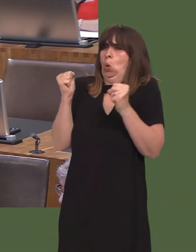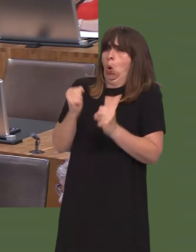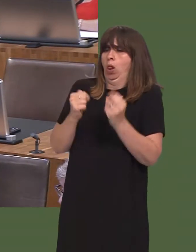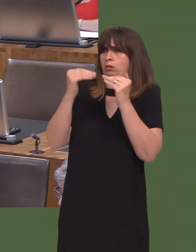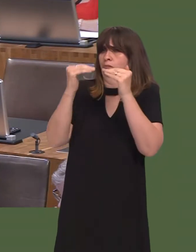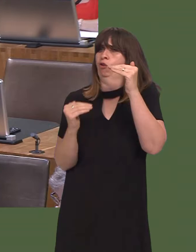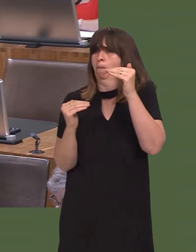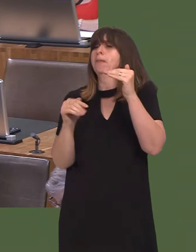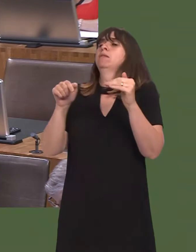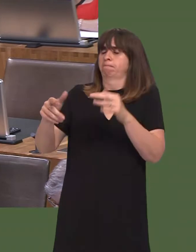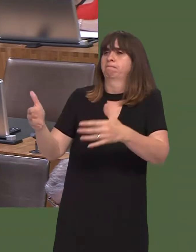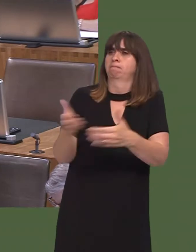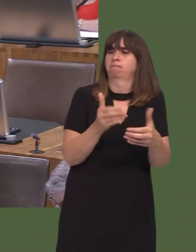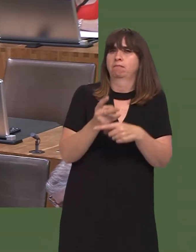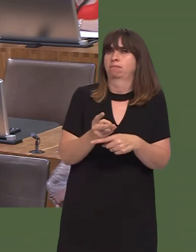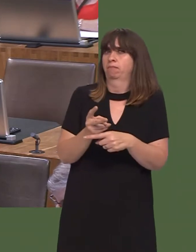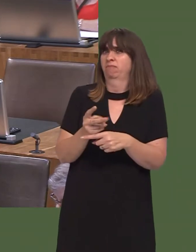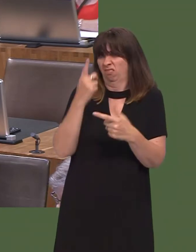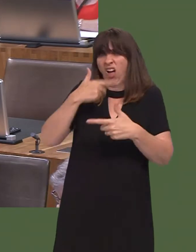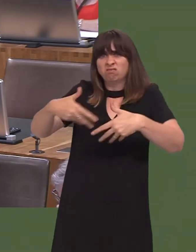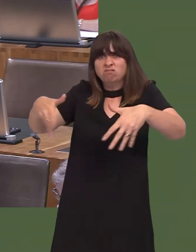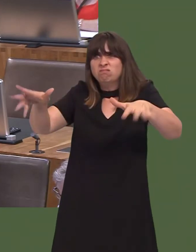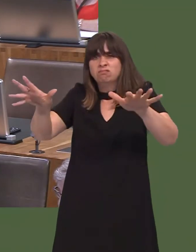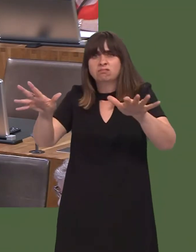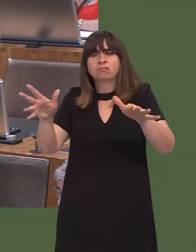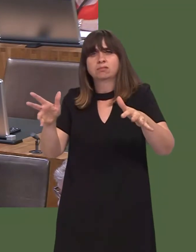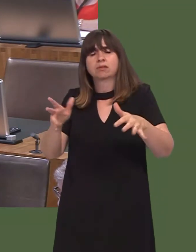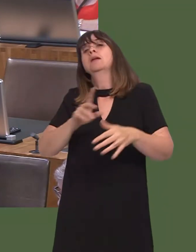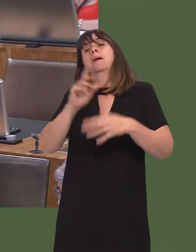they will recognise. Thereís nothing to stop them doing that, but, nevertheless, we are